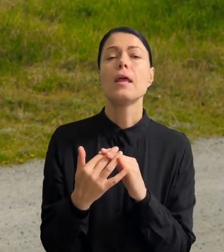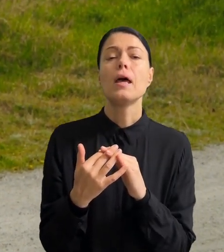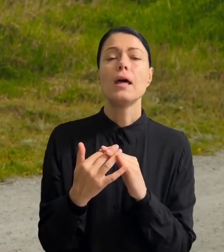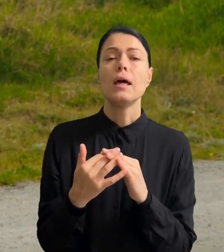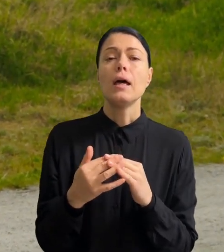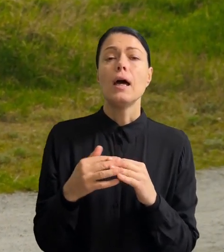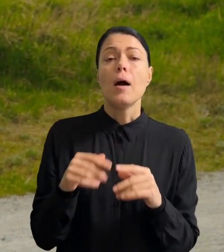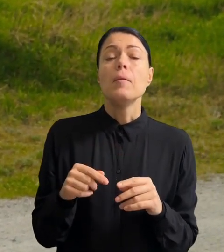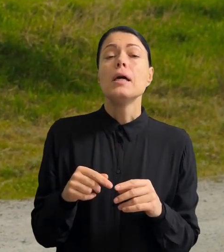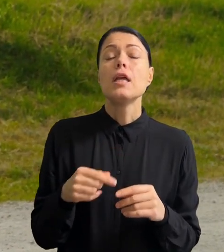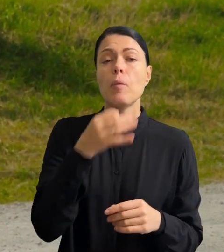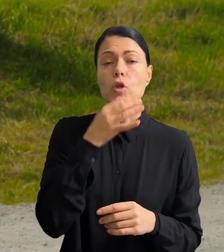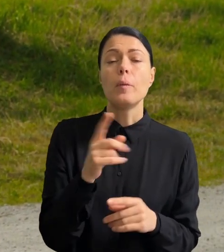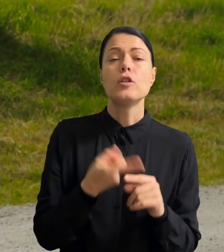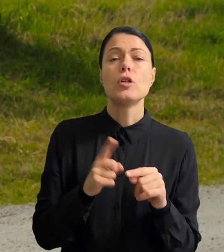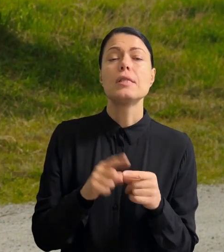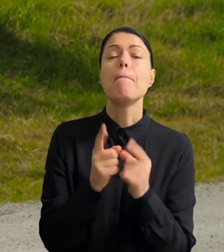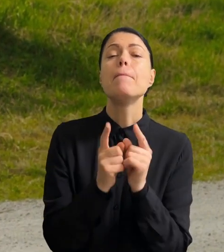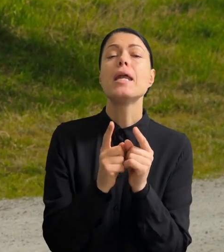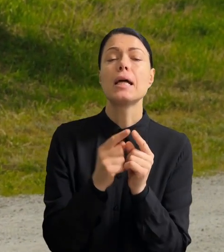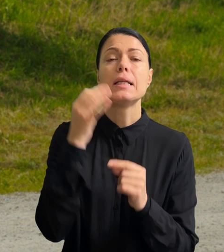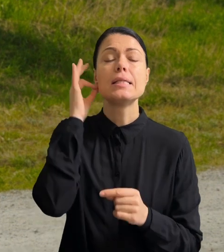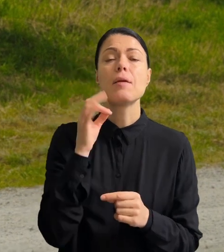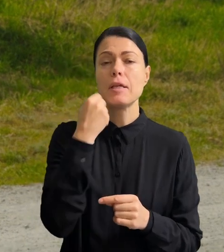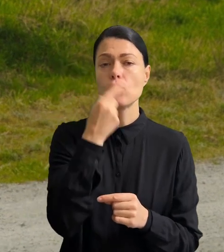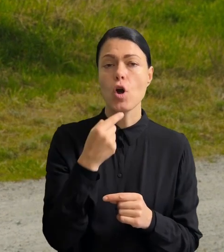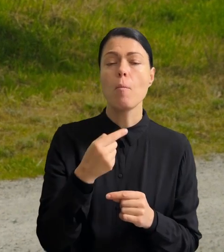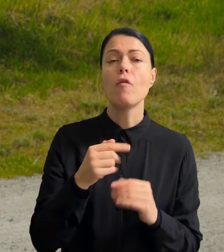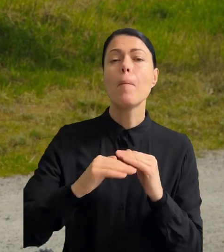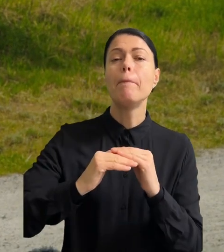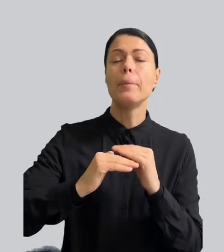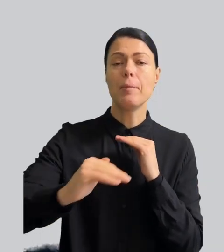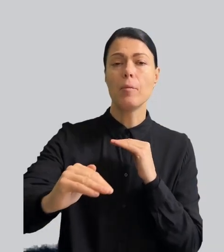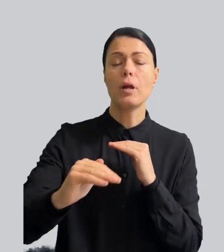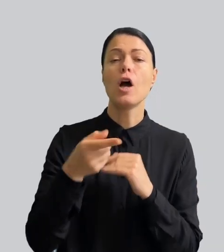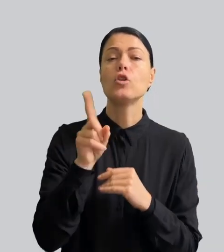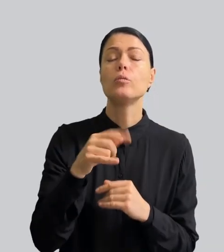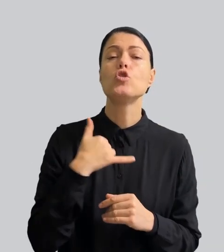I like that the village name translates to "straight fields." Because at home in Kharkiv